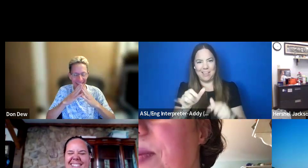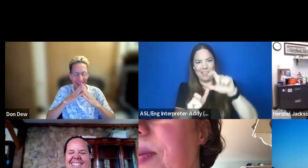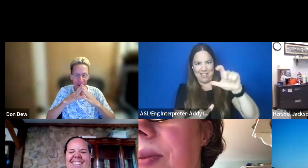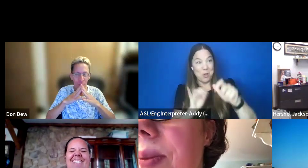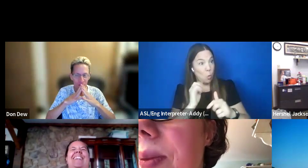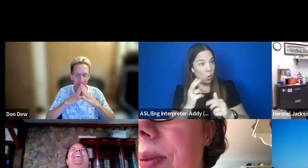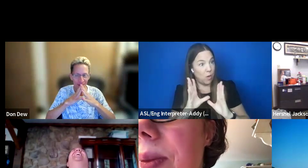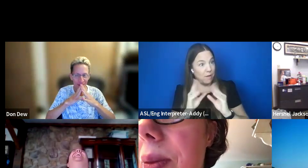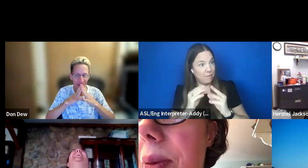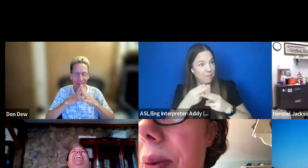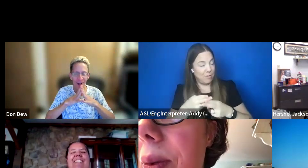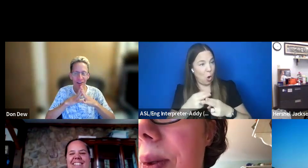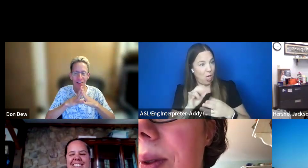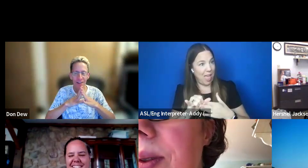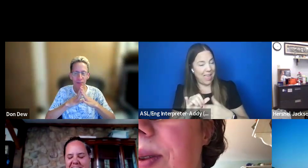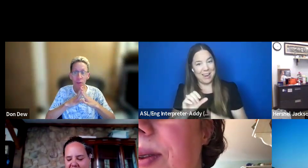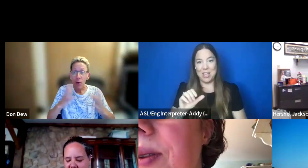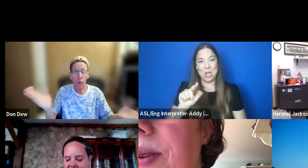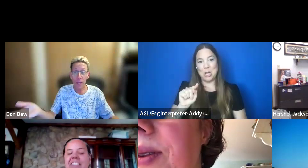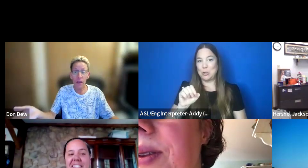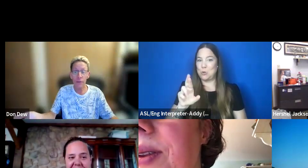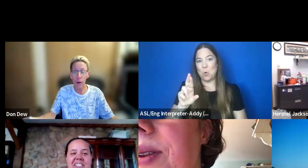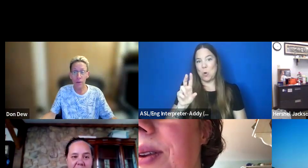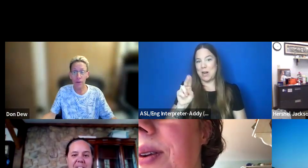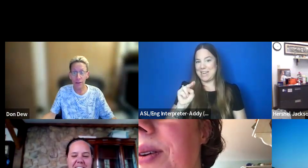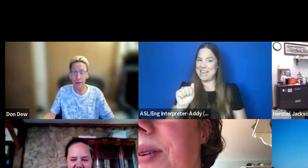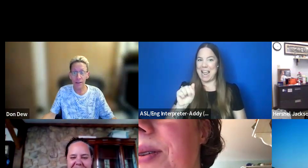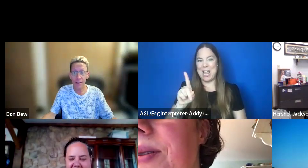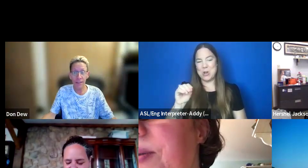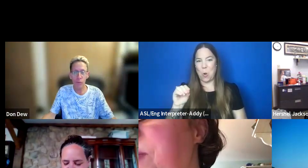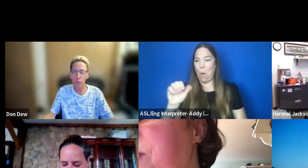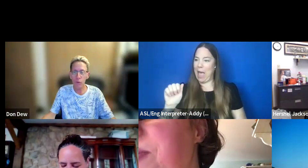Brooke Wilson: The Tornado Alley il Conference. Brooke Wilson: I don't know if I want to come to that one.